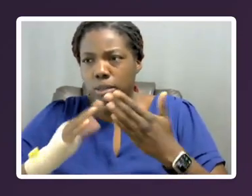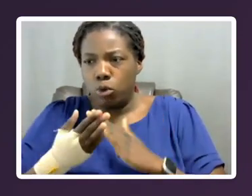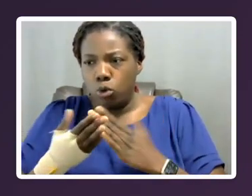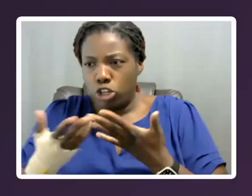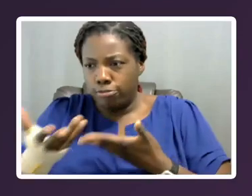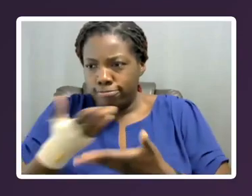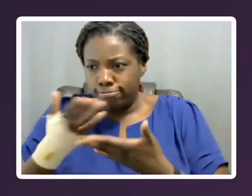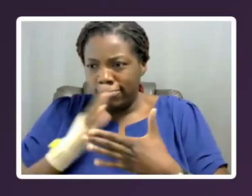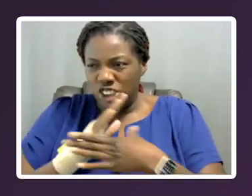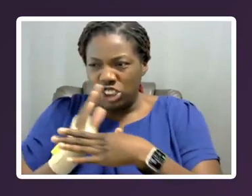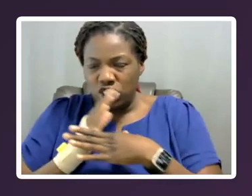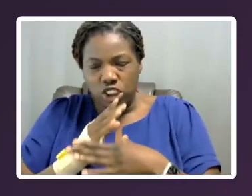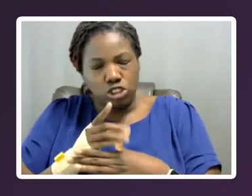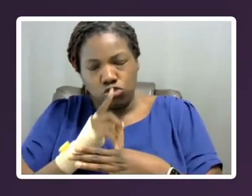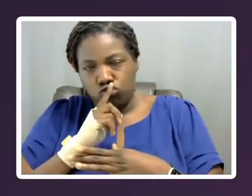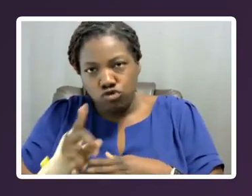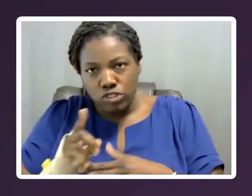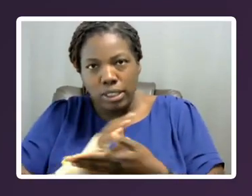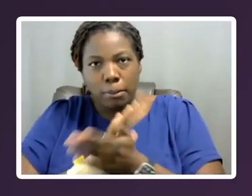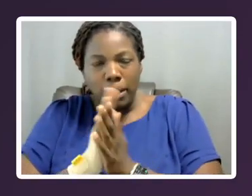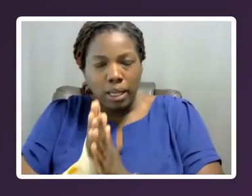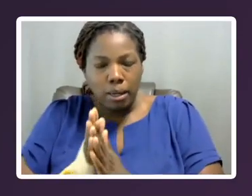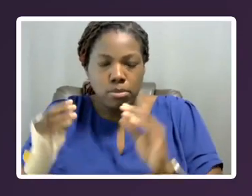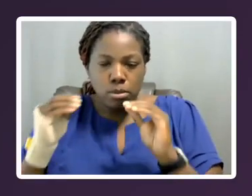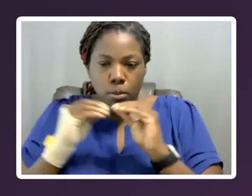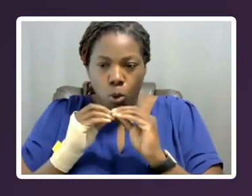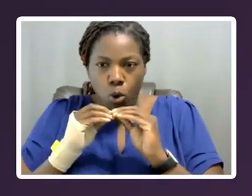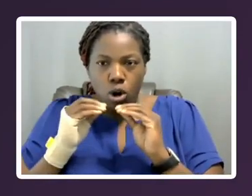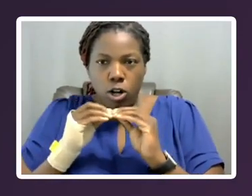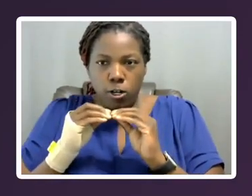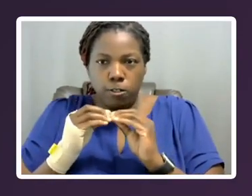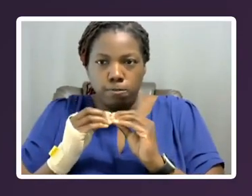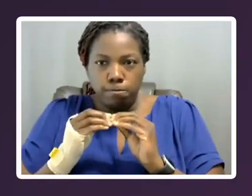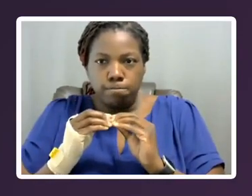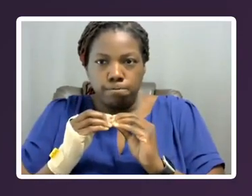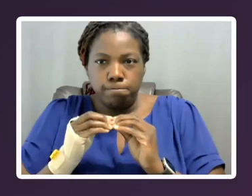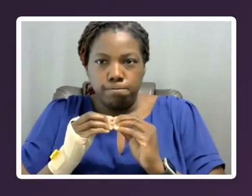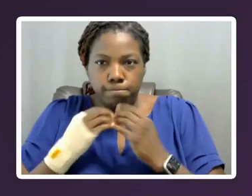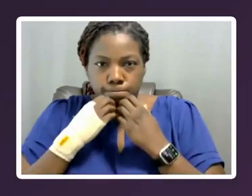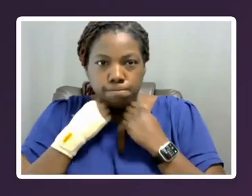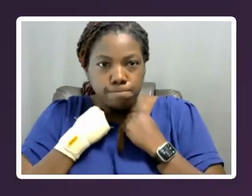really becomes more. Would any of our team members like to